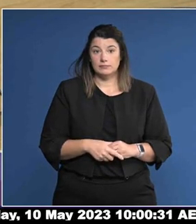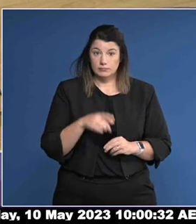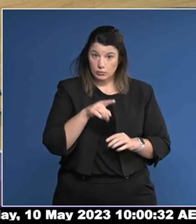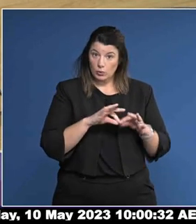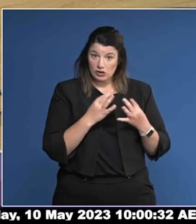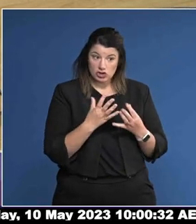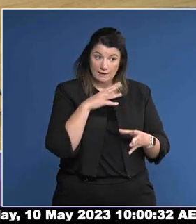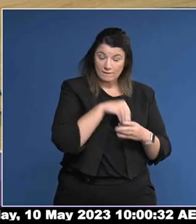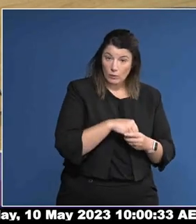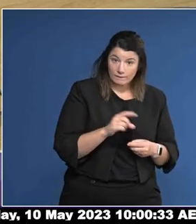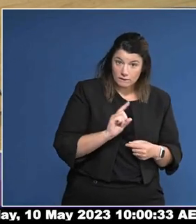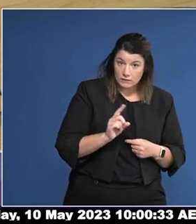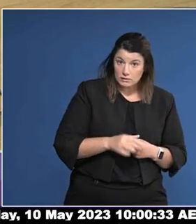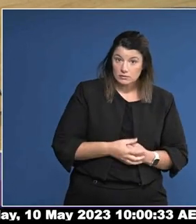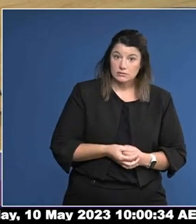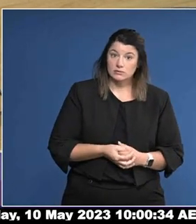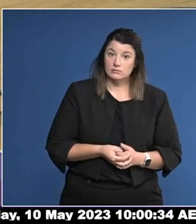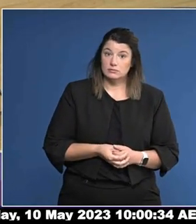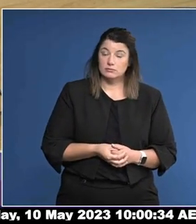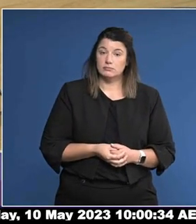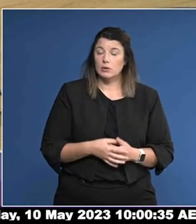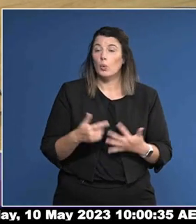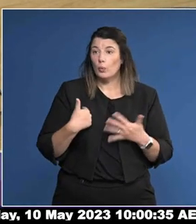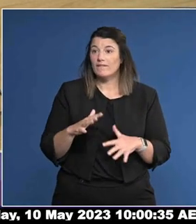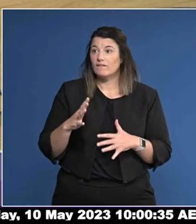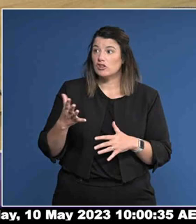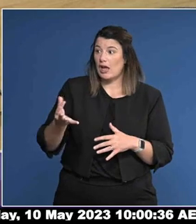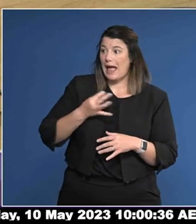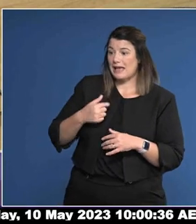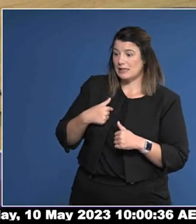We - information was requested of us and we supplied what was requested.